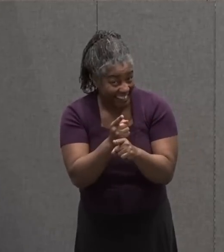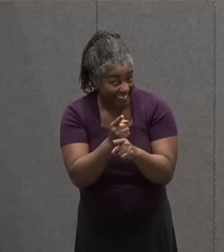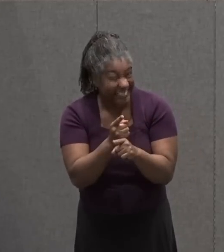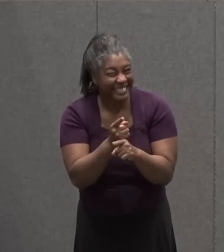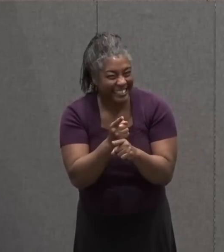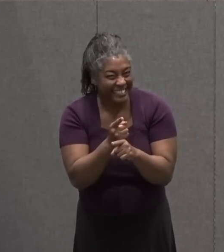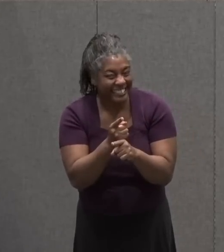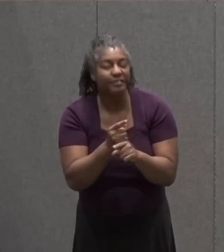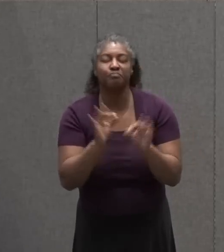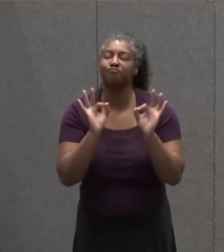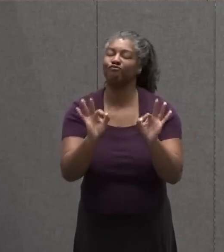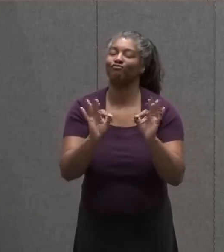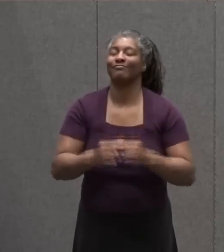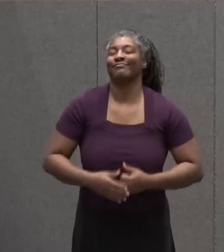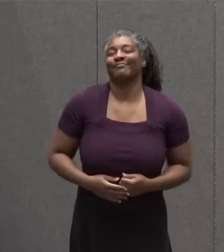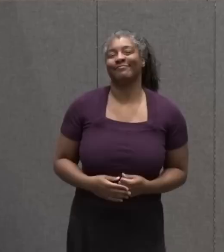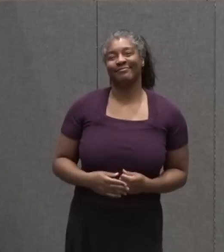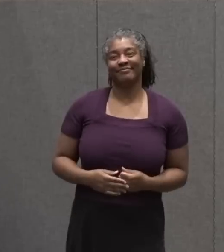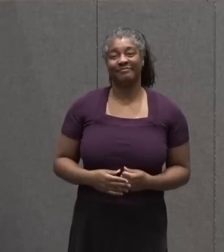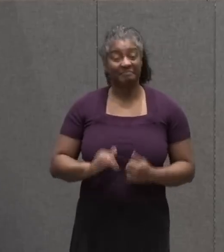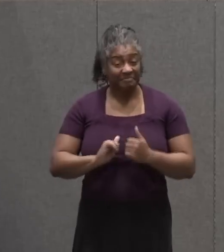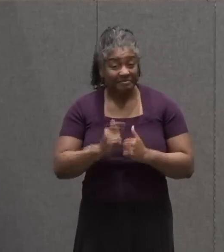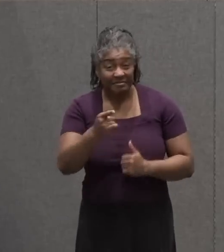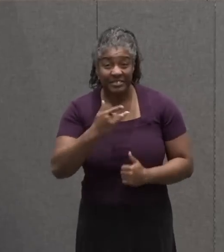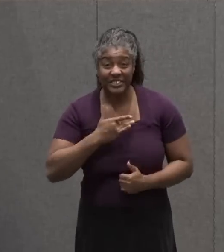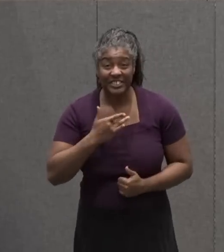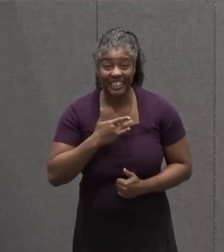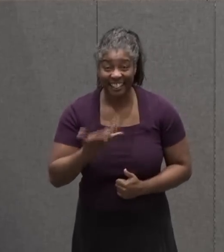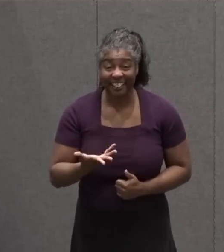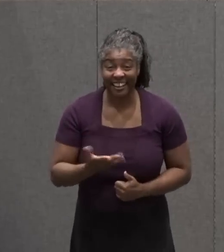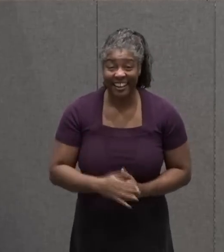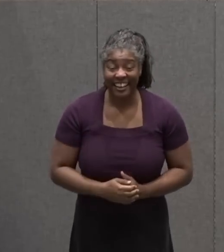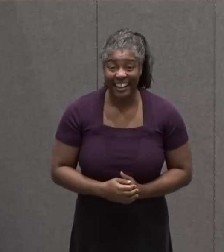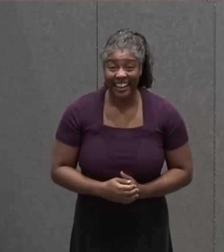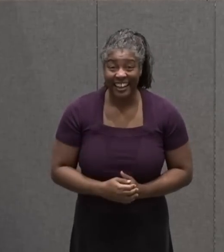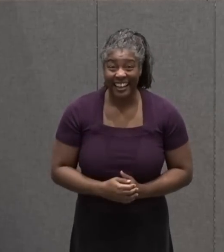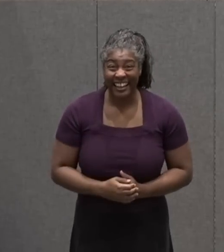So how do you feel about that? What helped you play this game?